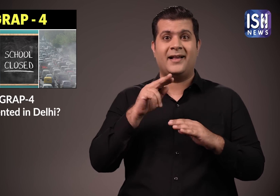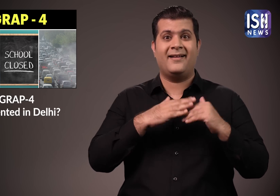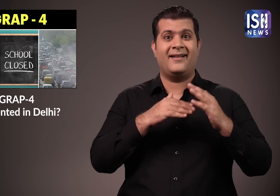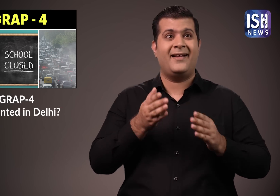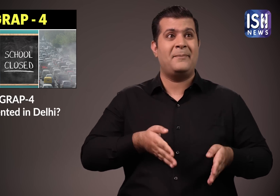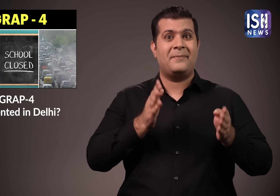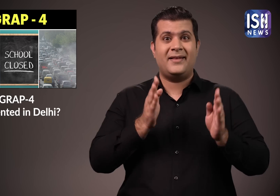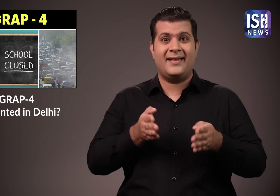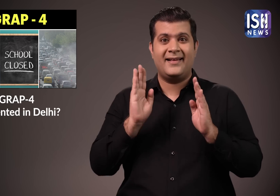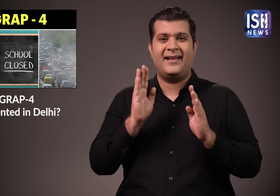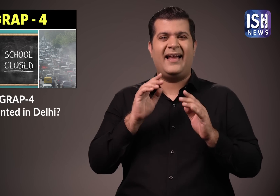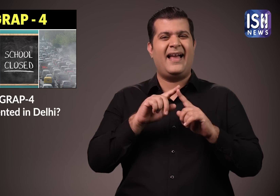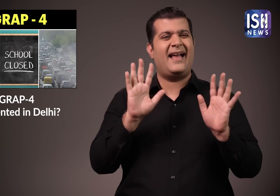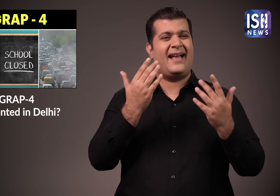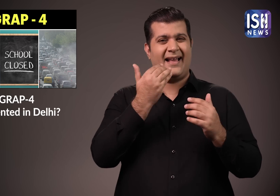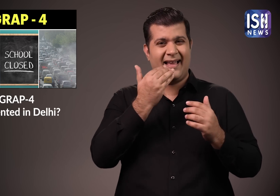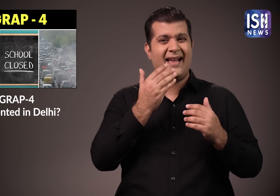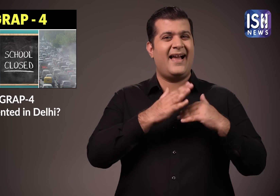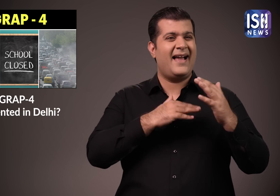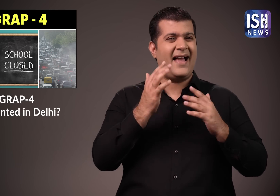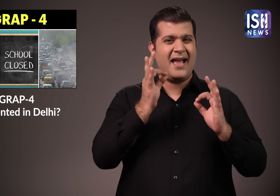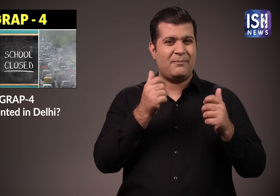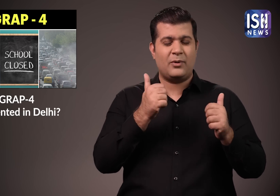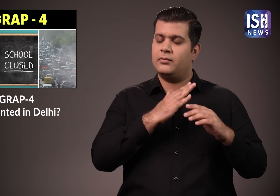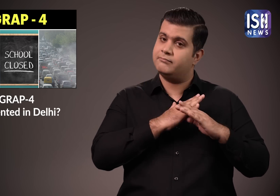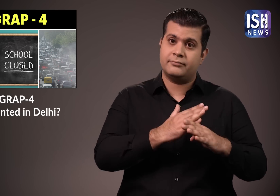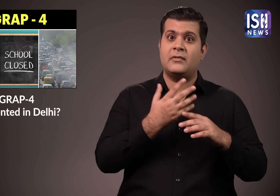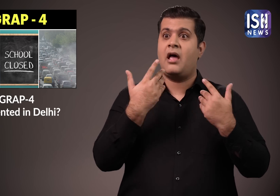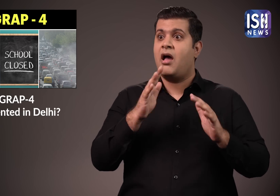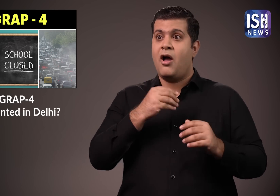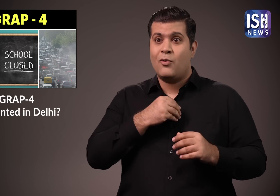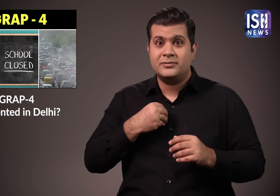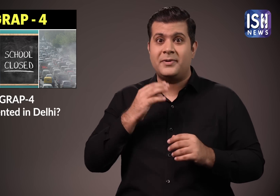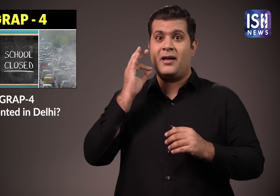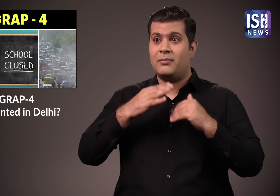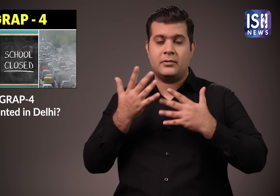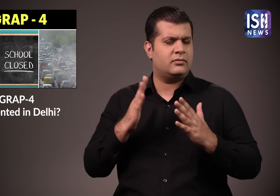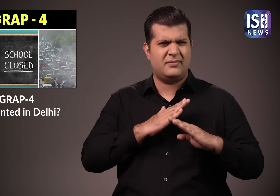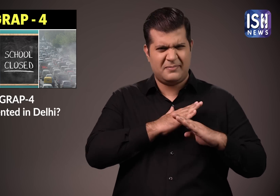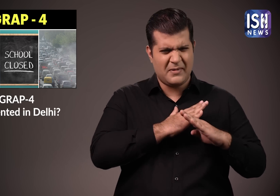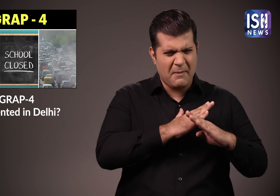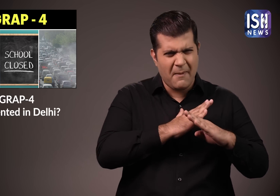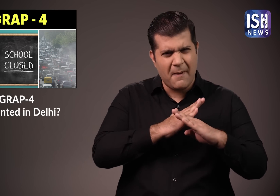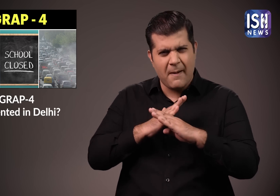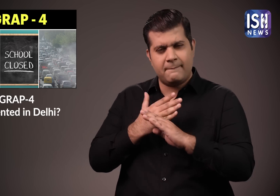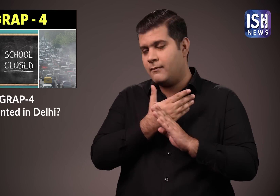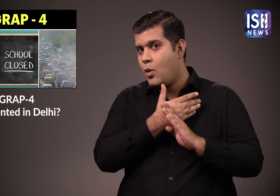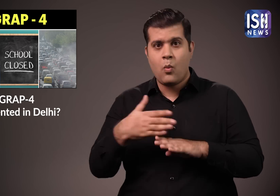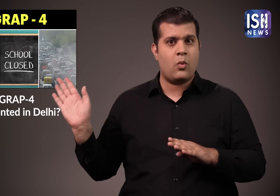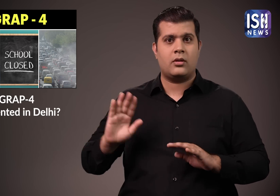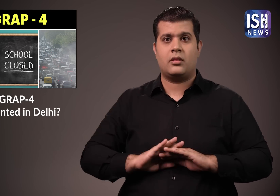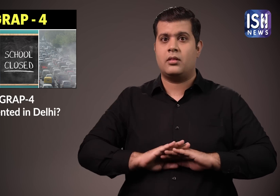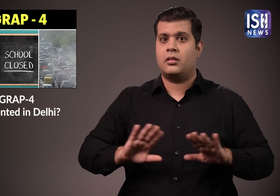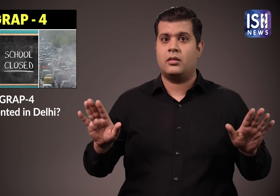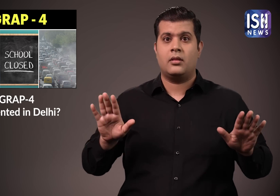It includes complete banning of construction of both essential and non-essential buildings.